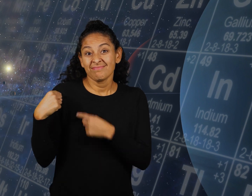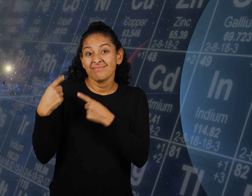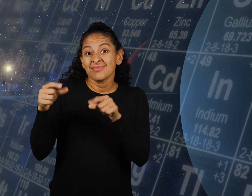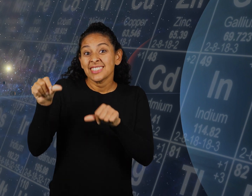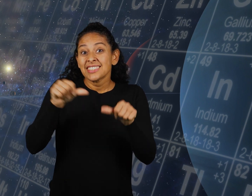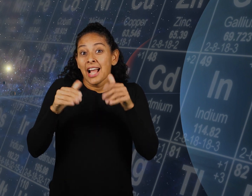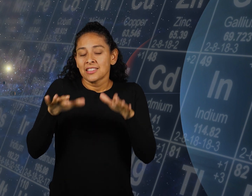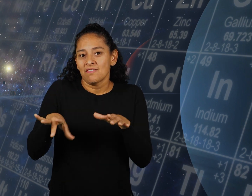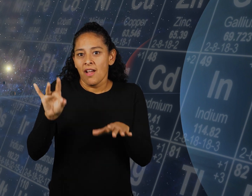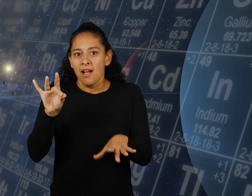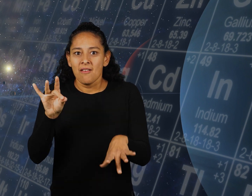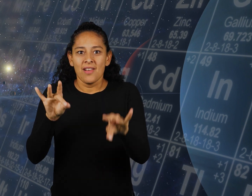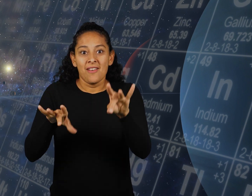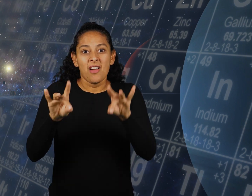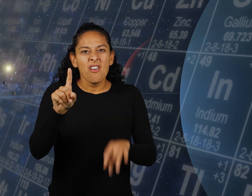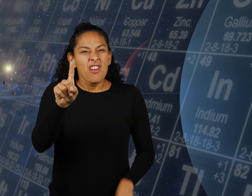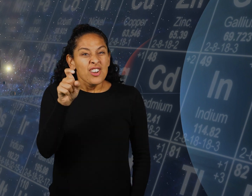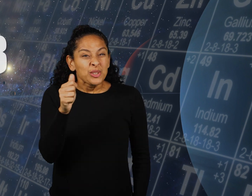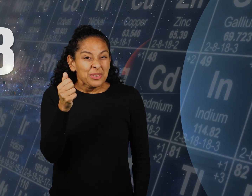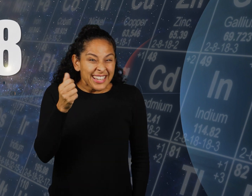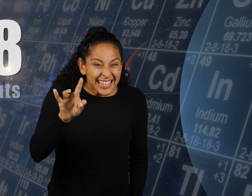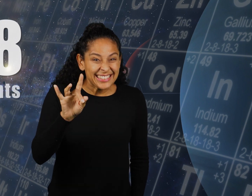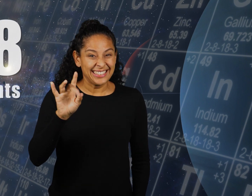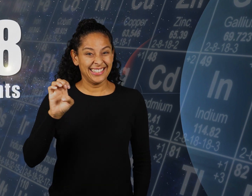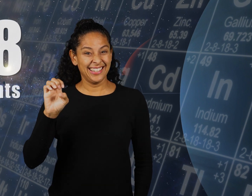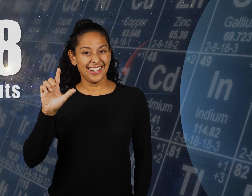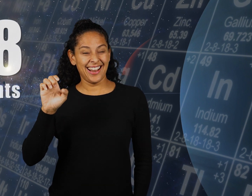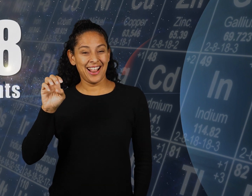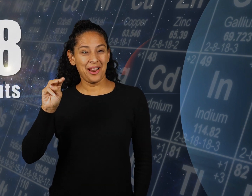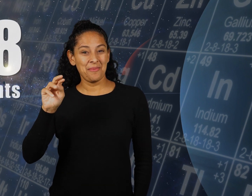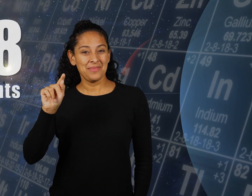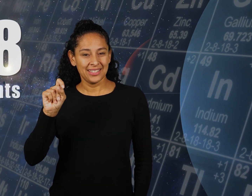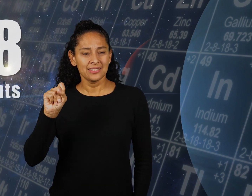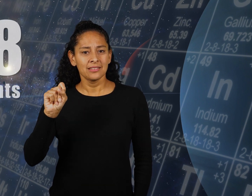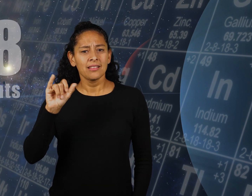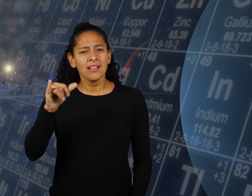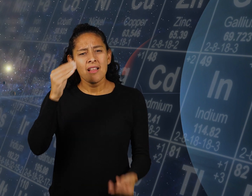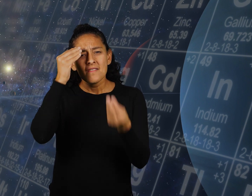So far, scientists have discovered 118 elements.